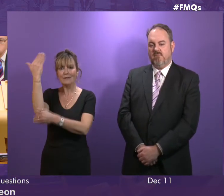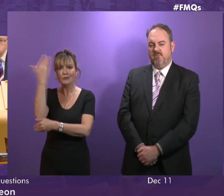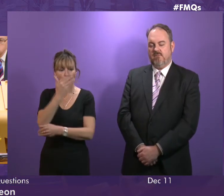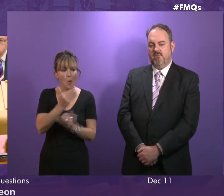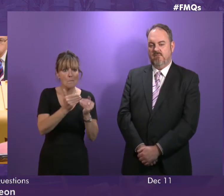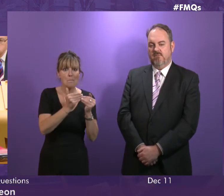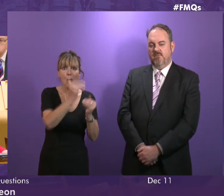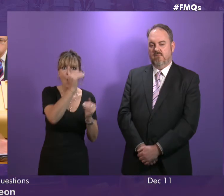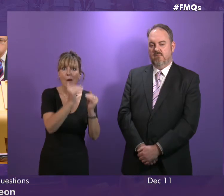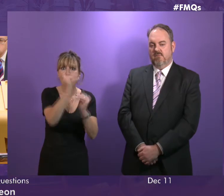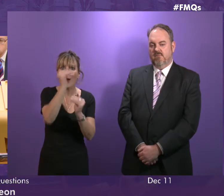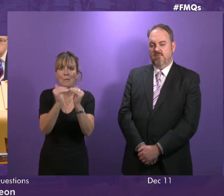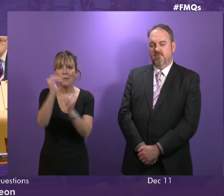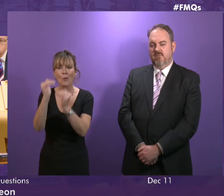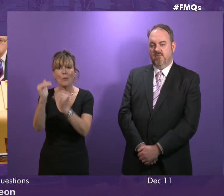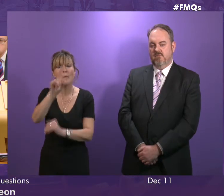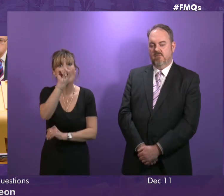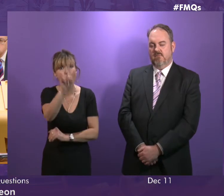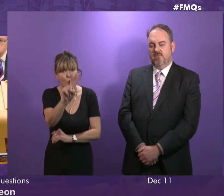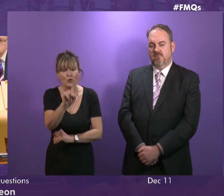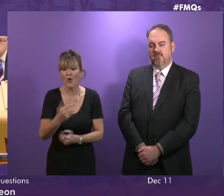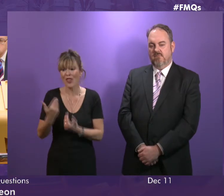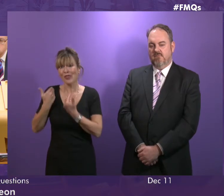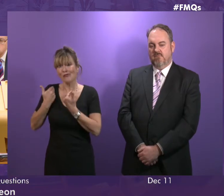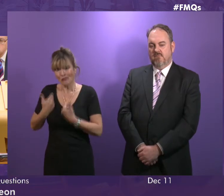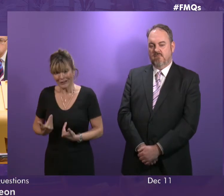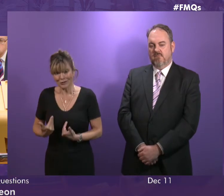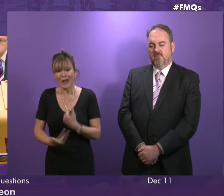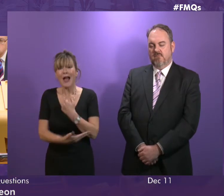that the gap between the richest and poorest is closing. There is more work to be done,